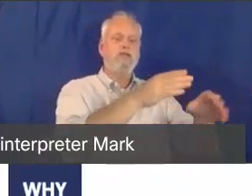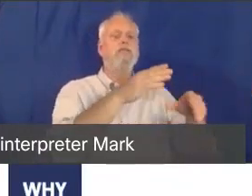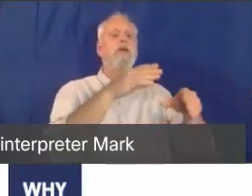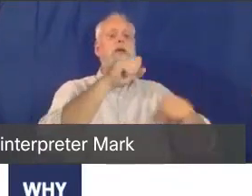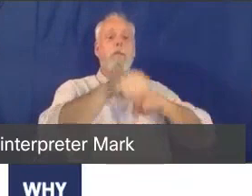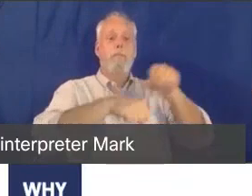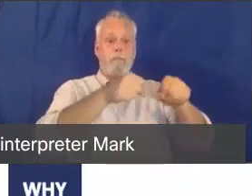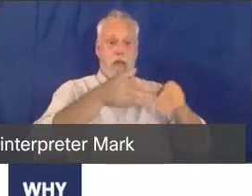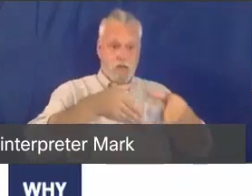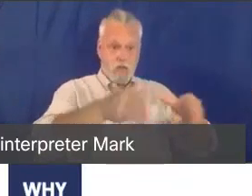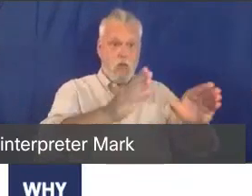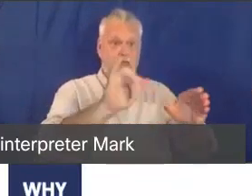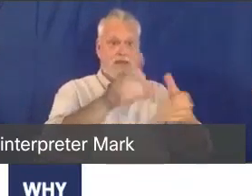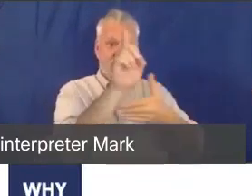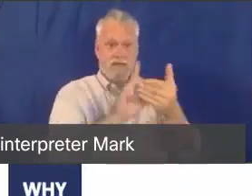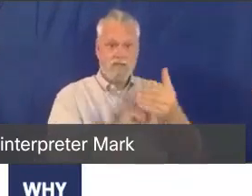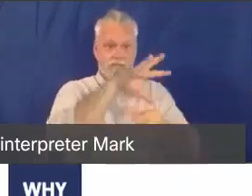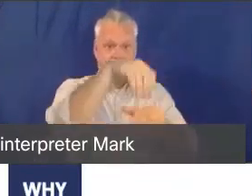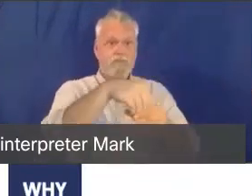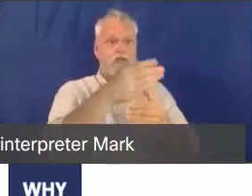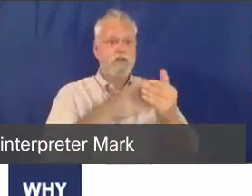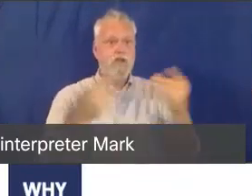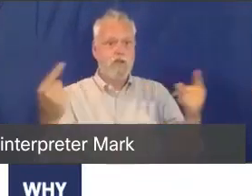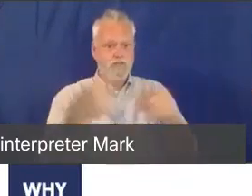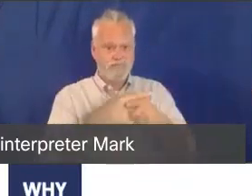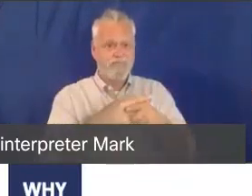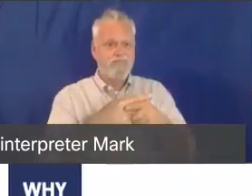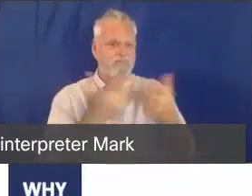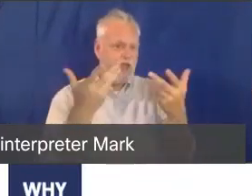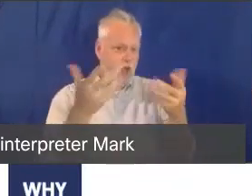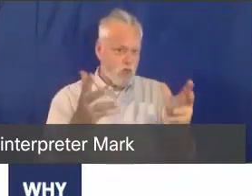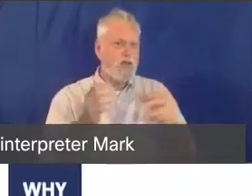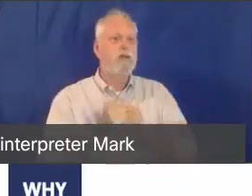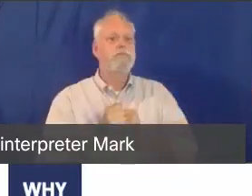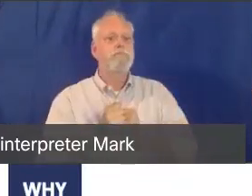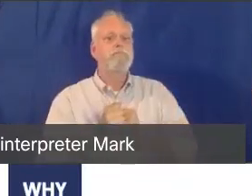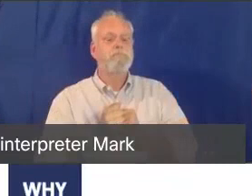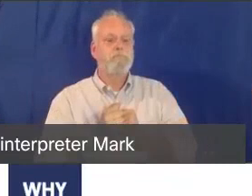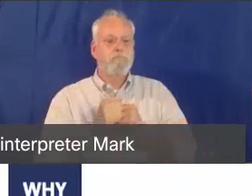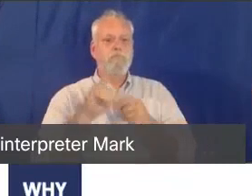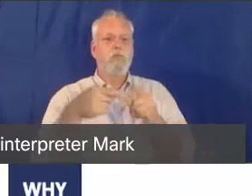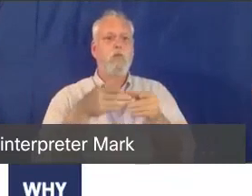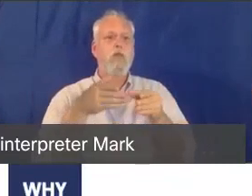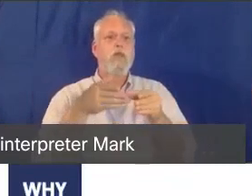And so, that design built in some conflicts or already. So that when the pathways are experiencing heavy demand,